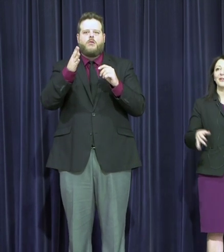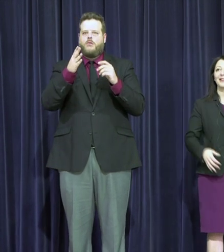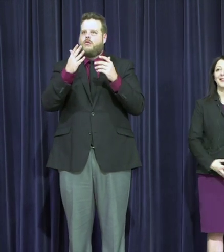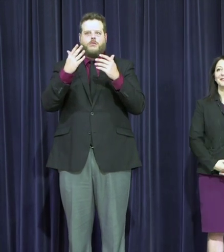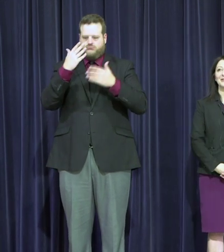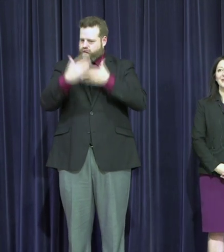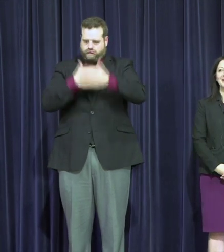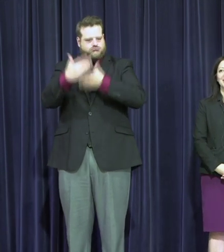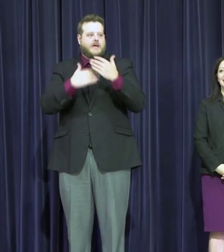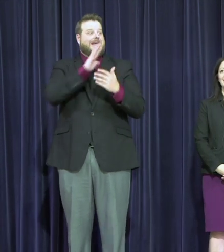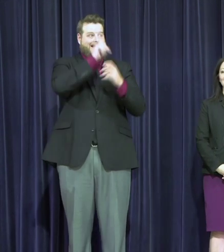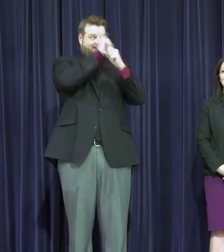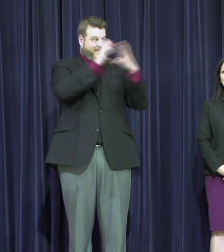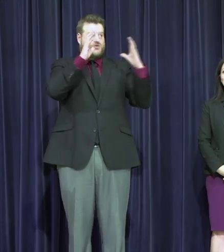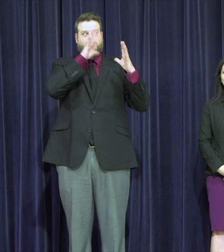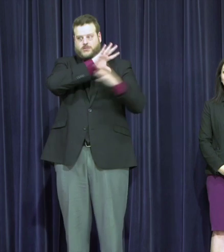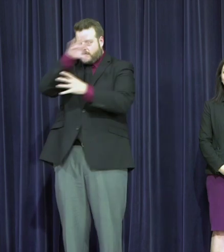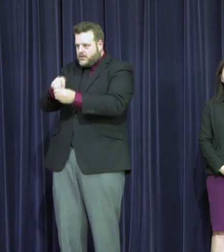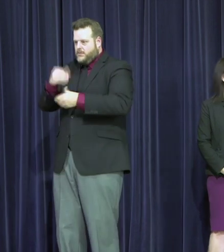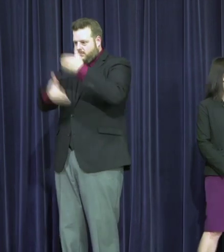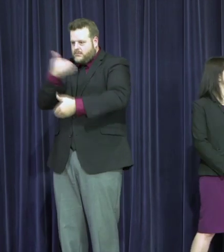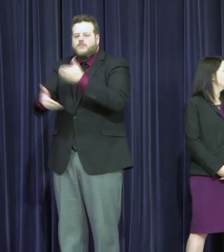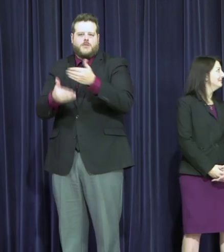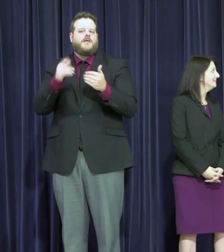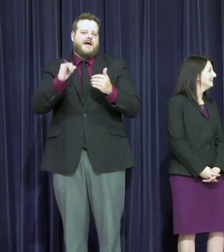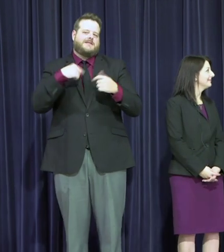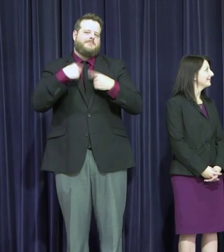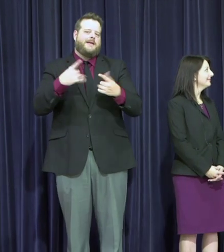run with it. That's been really, really exciting.